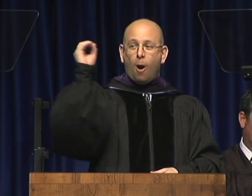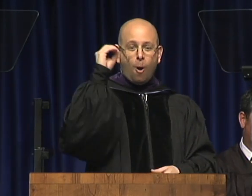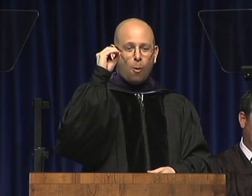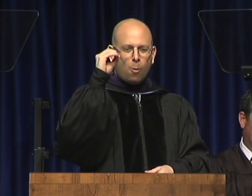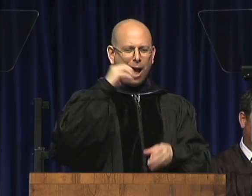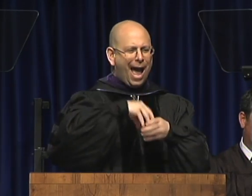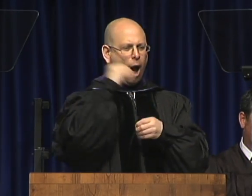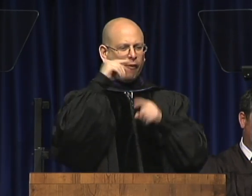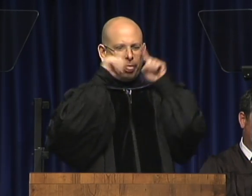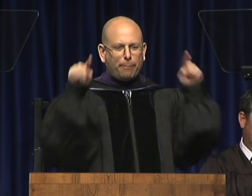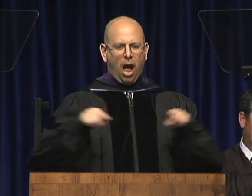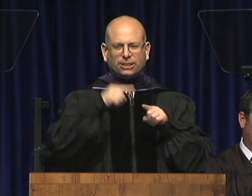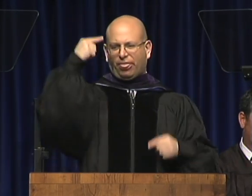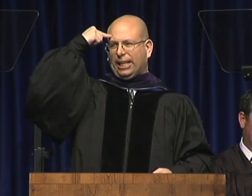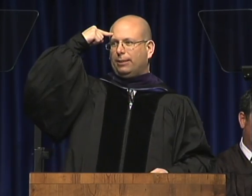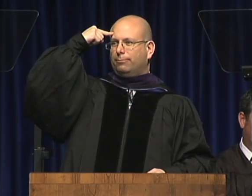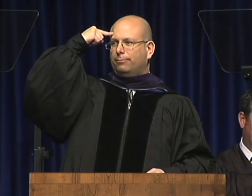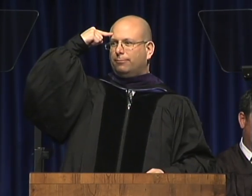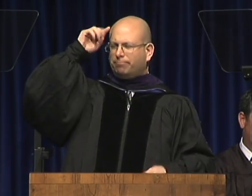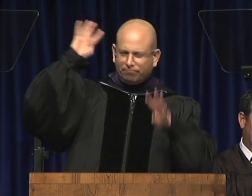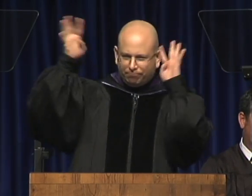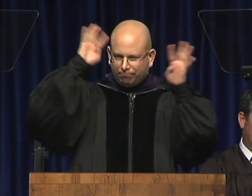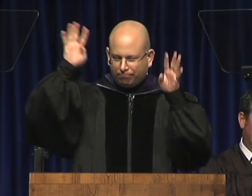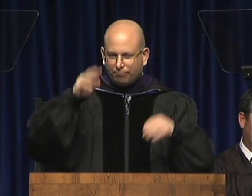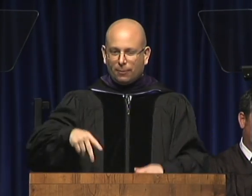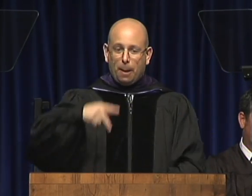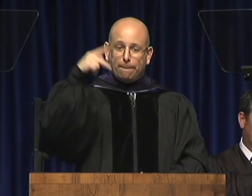Out-of-the-box thinking